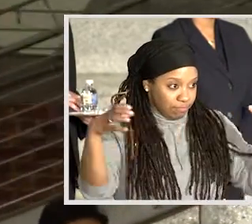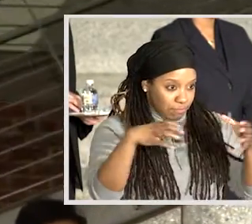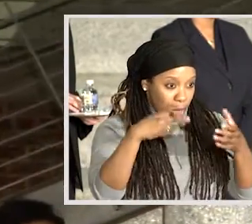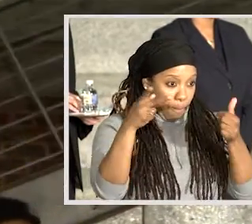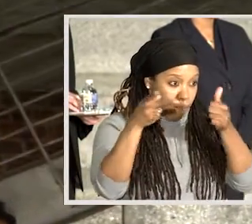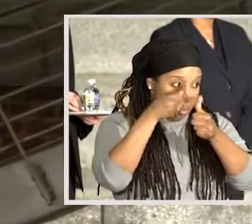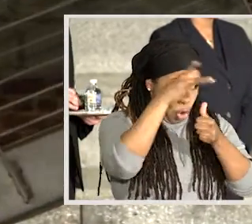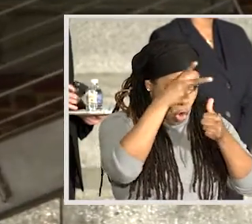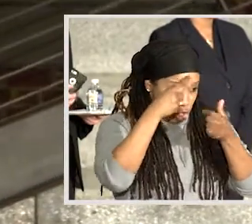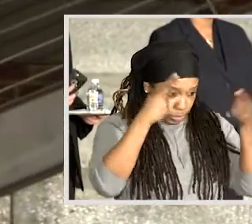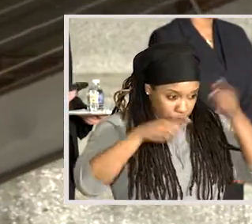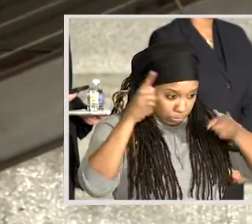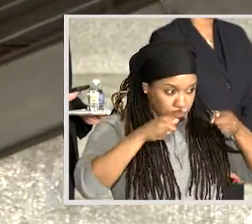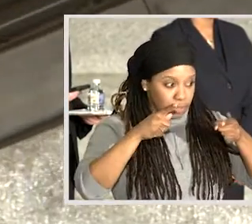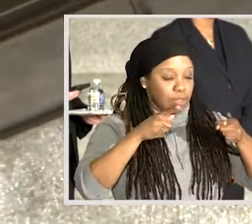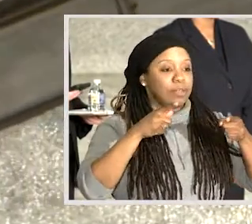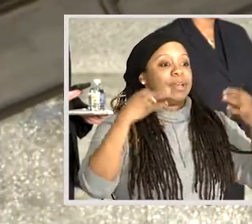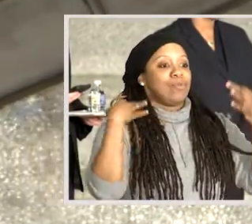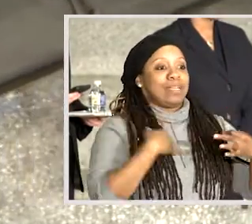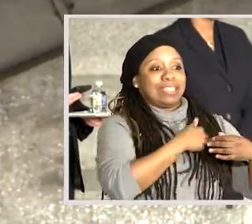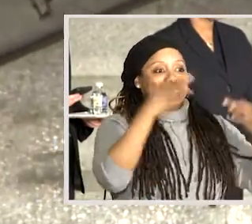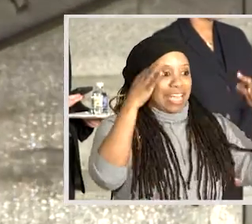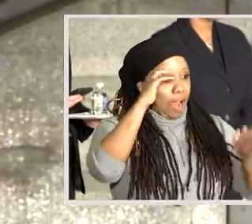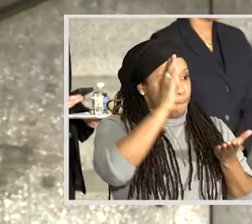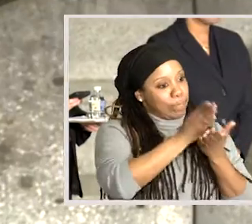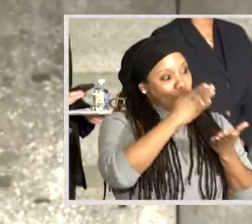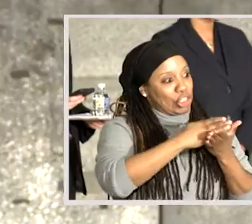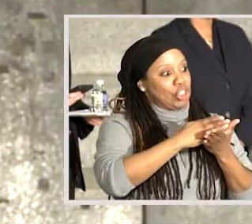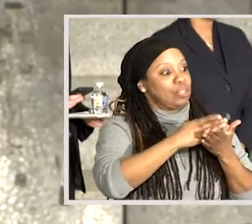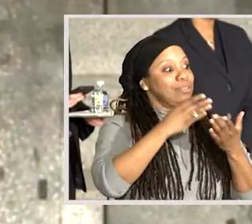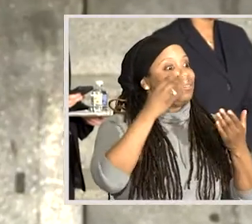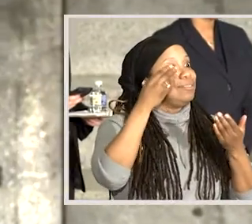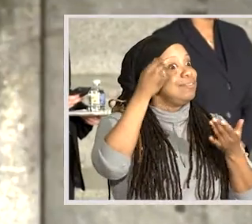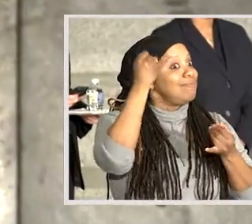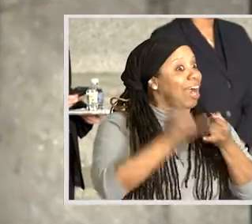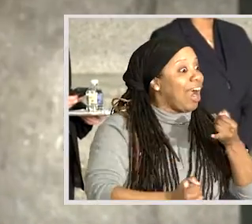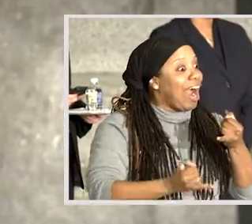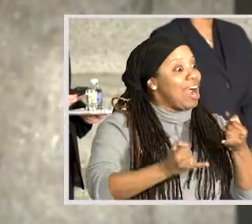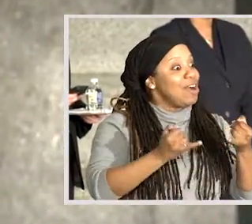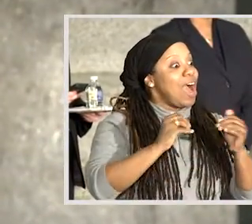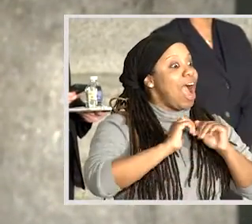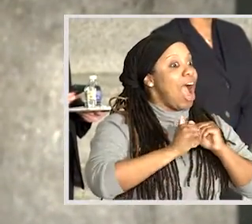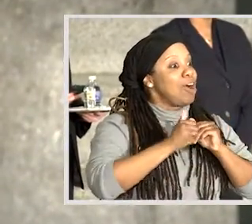SO NOW AS A TABLE YOU HAVE $100. HOW ARE YOU GOING TO COMPROMISE AND COME UP WITH THAT BUDGET?